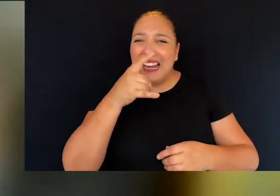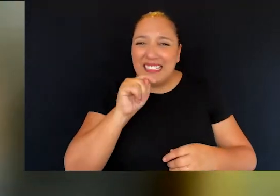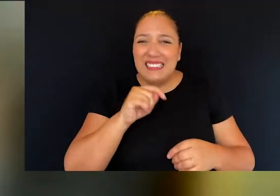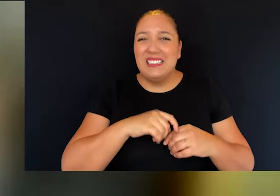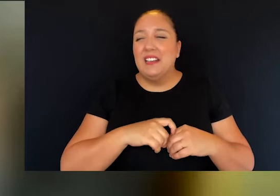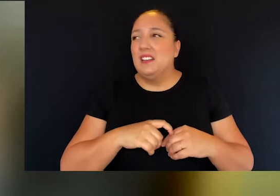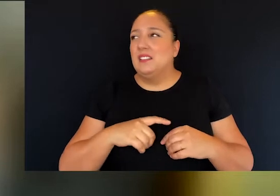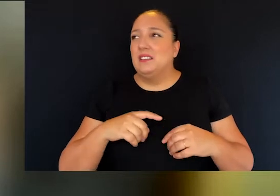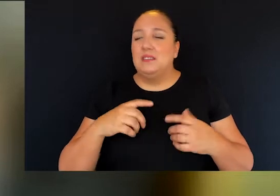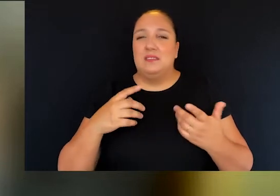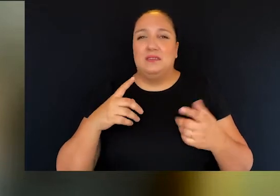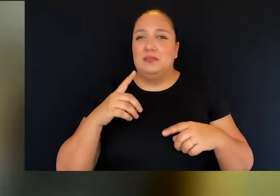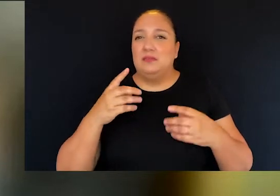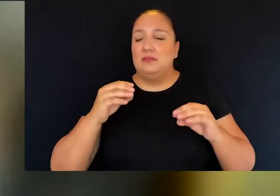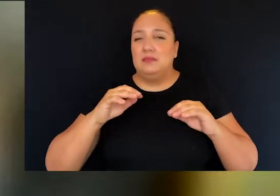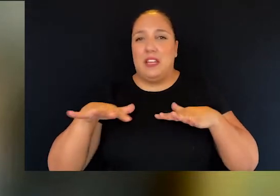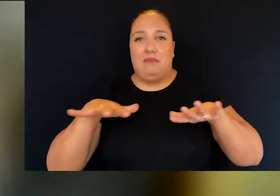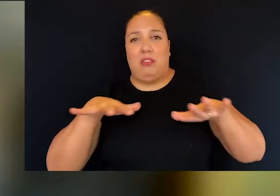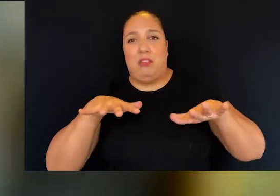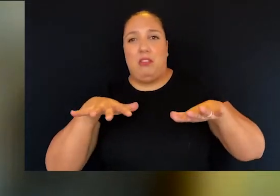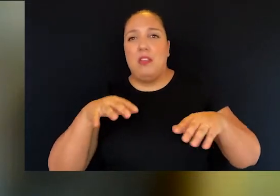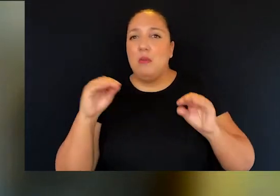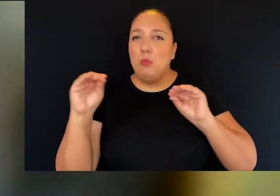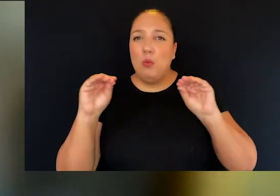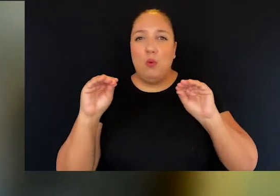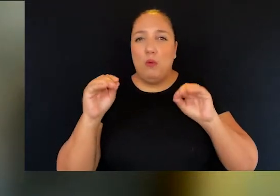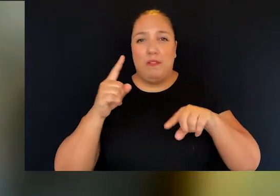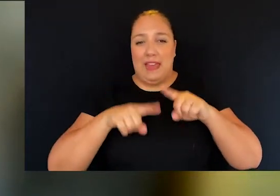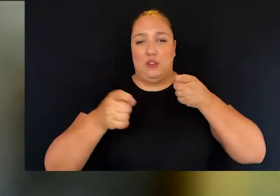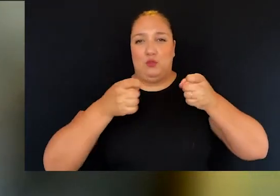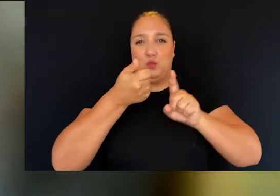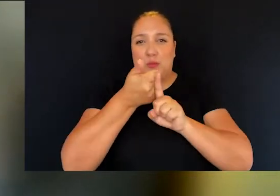so it very much is a, spastic is meant to describe the type